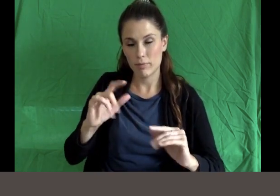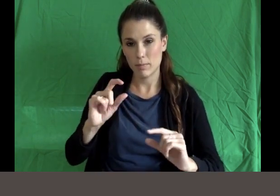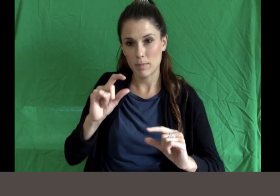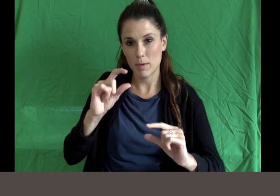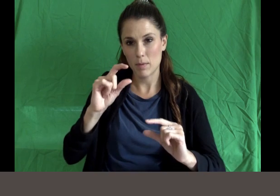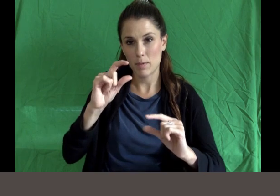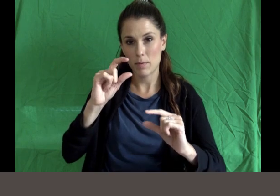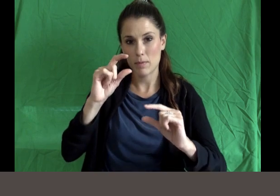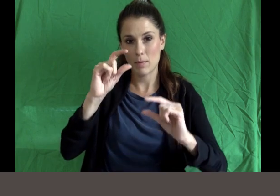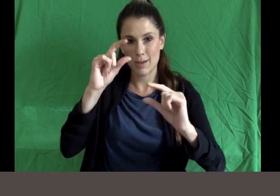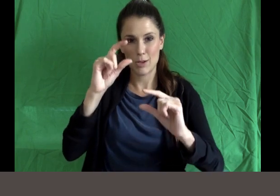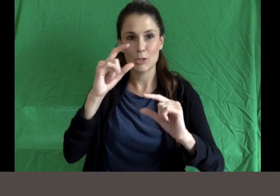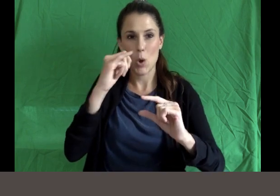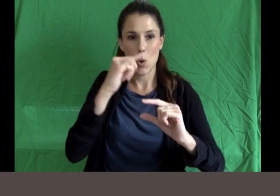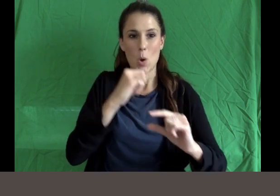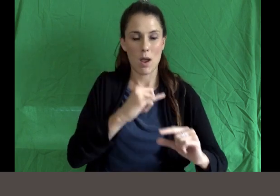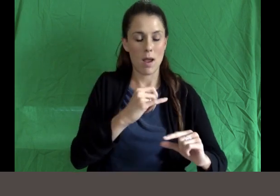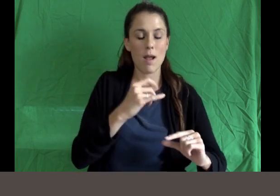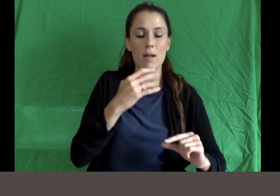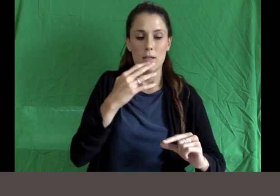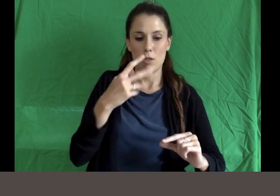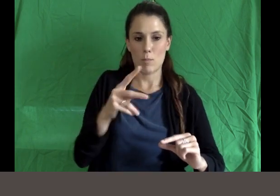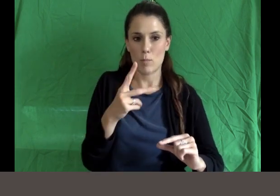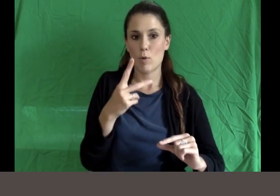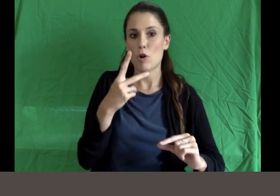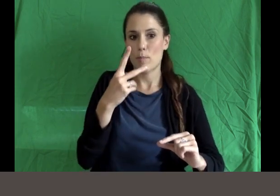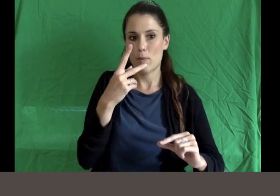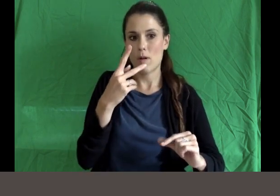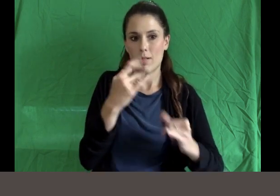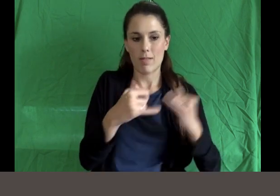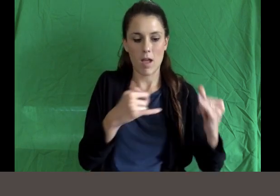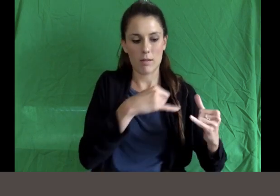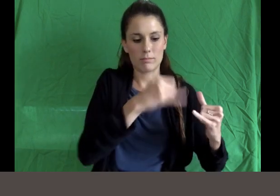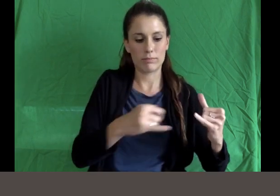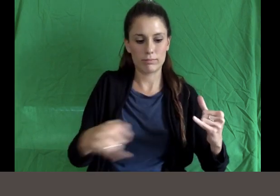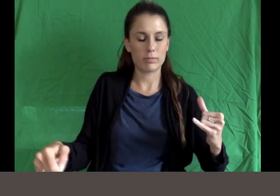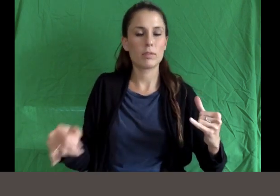think about that just for a moment you would understand that oh this is showing that as my